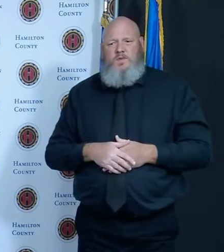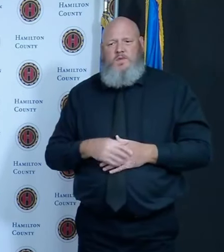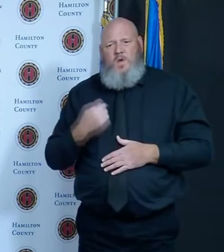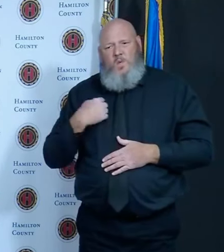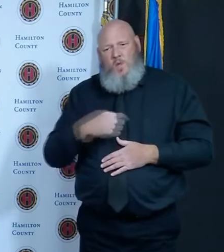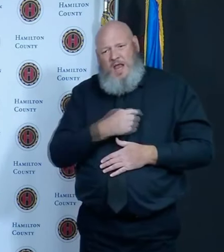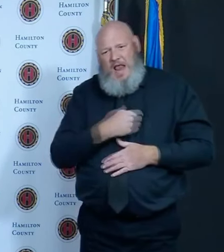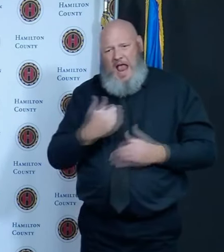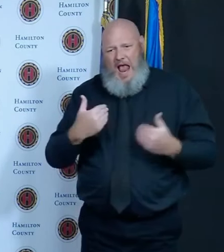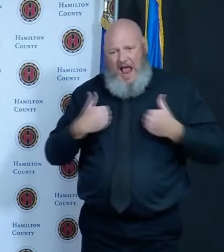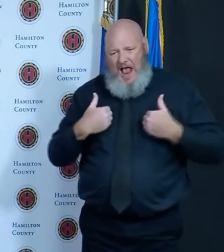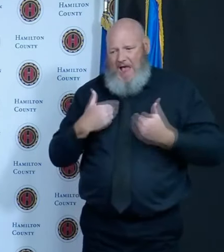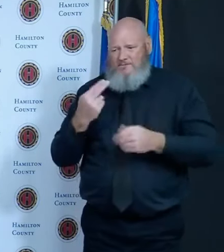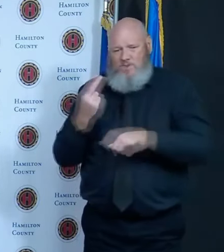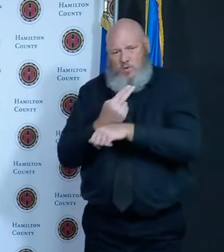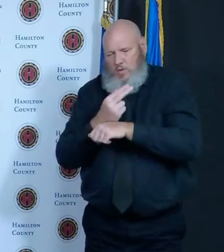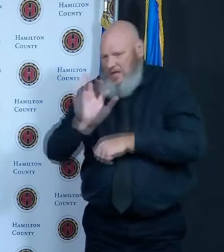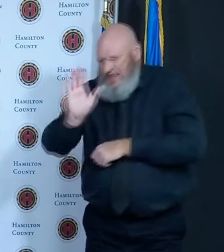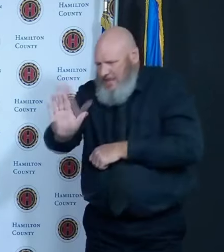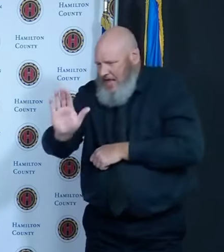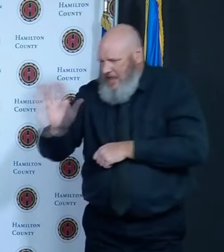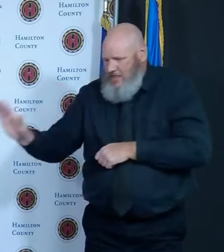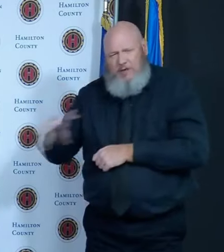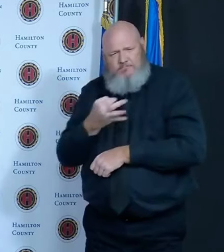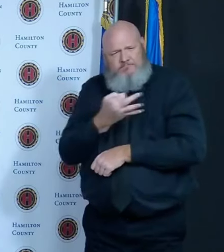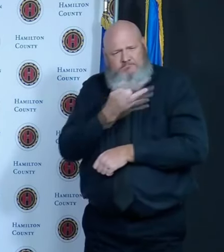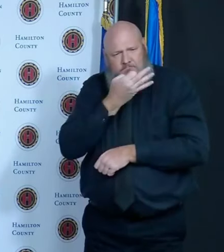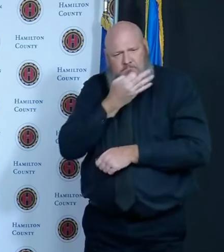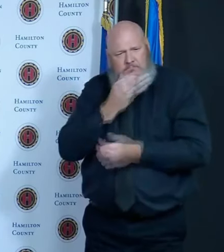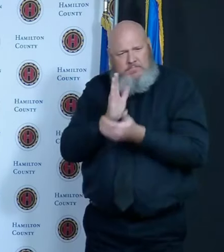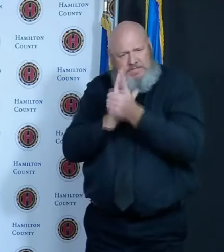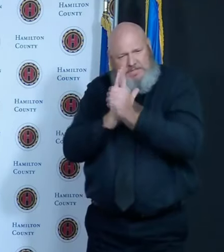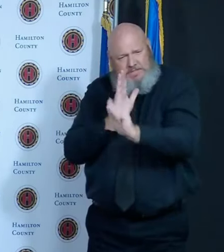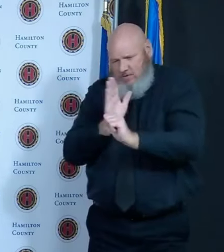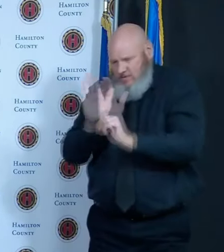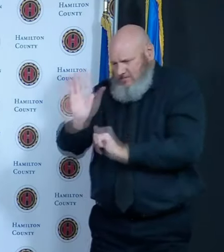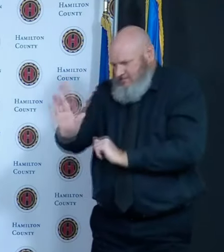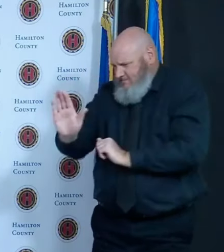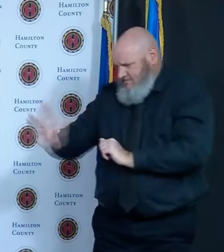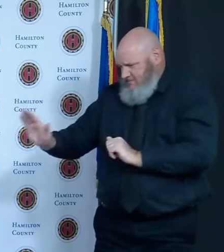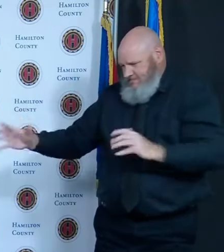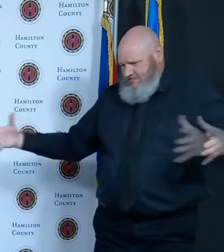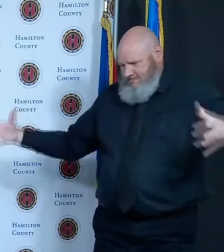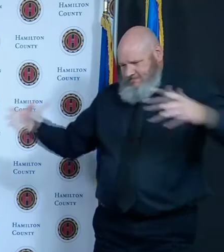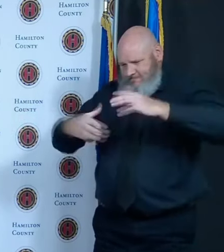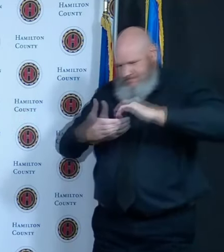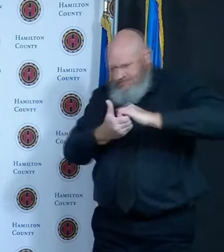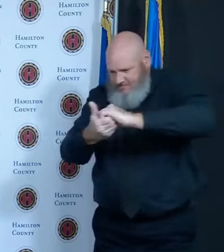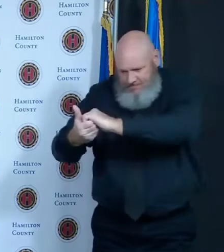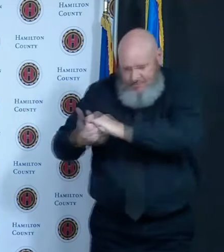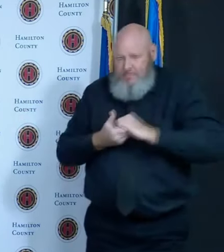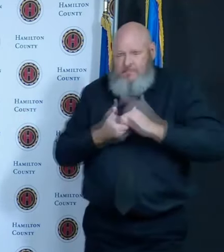in a way that would allow them to start to receive unemployment that is